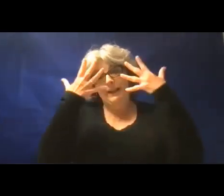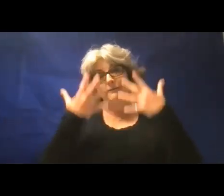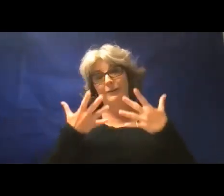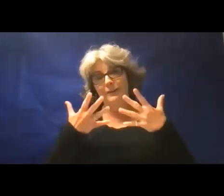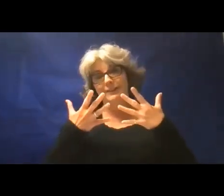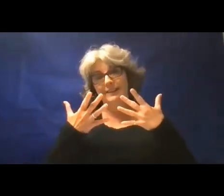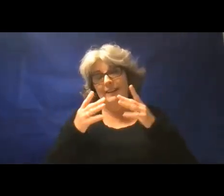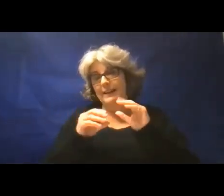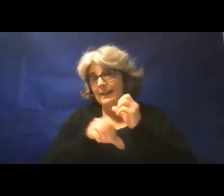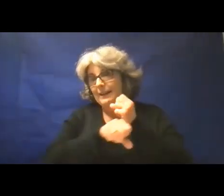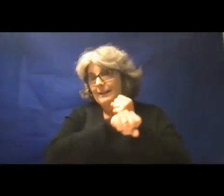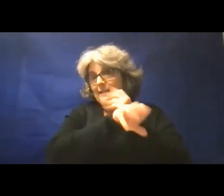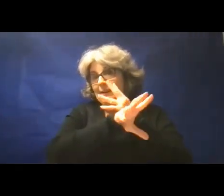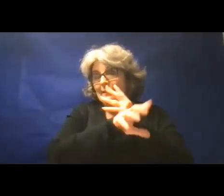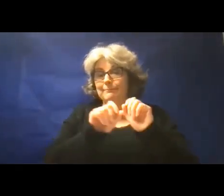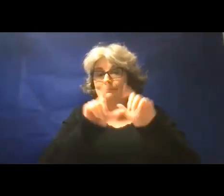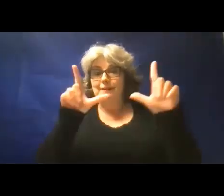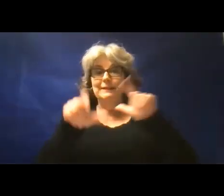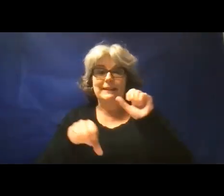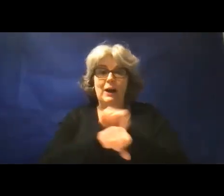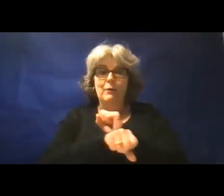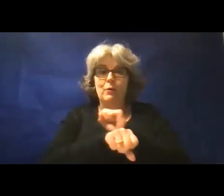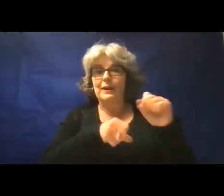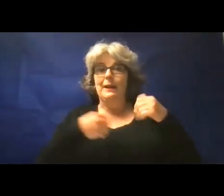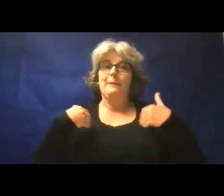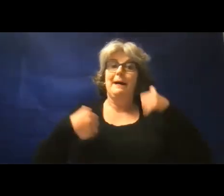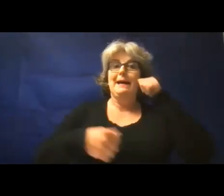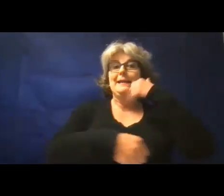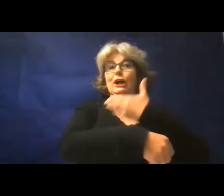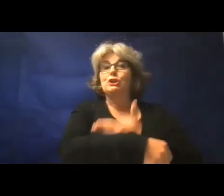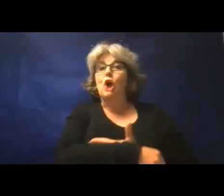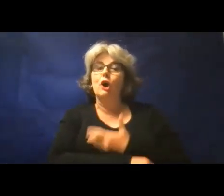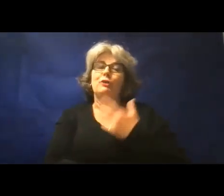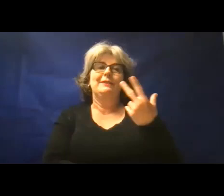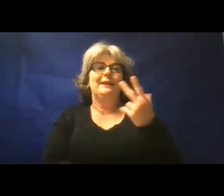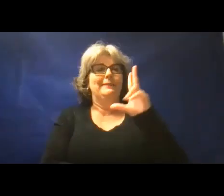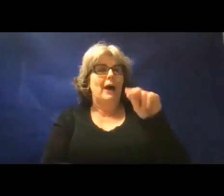working and and my my teen daughter convinced me that that would be a really bad idea anyway